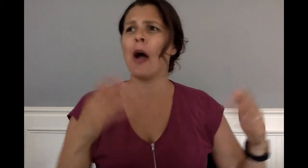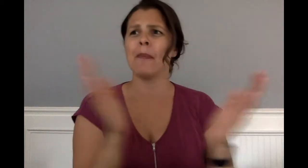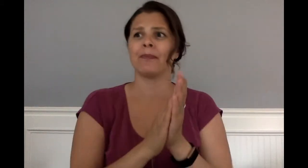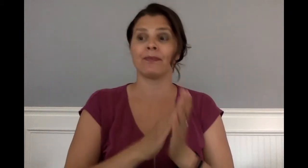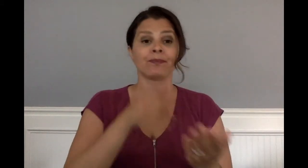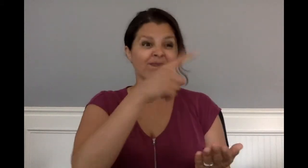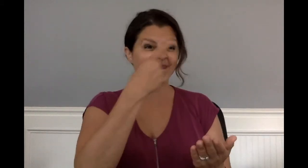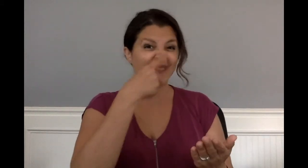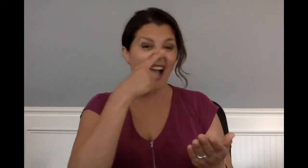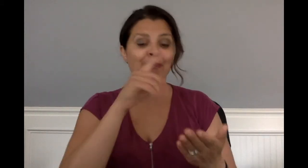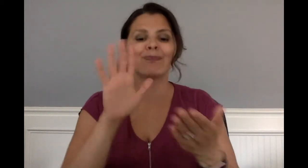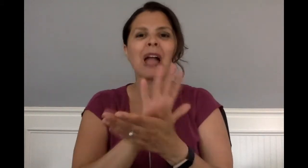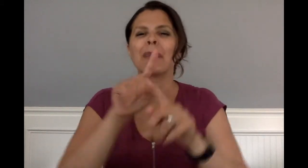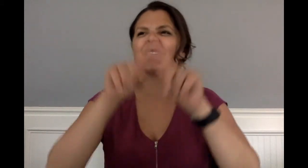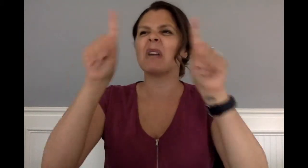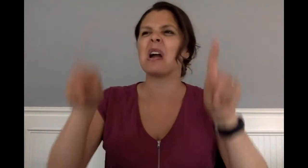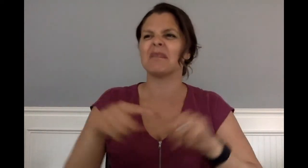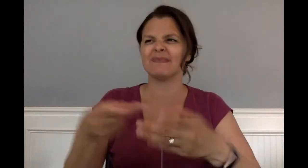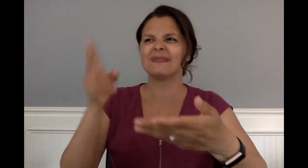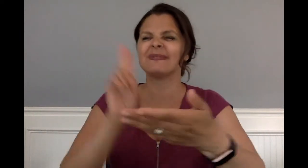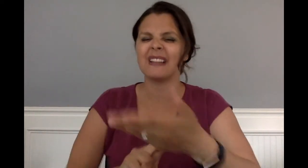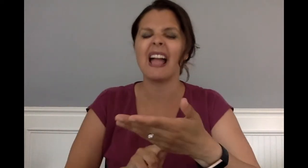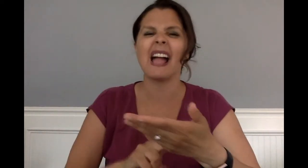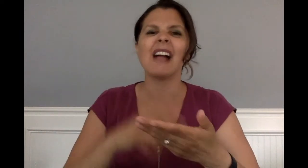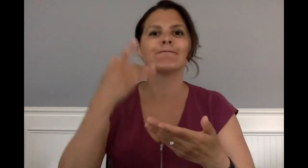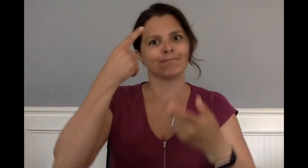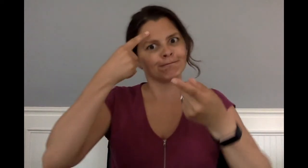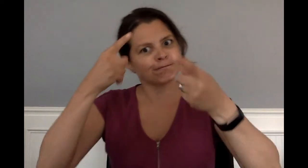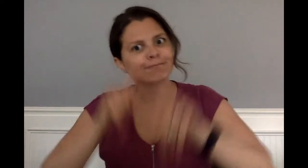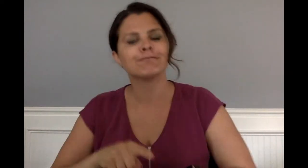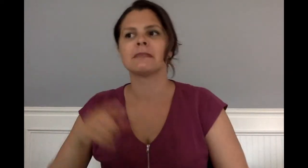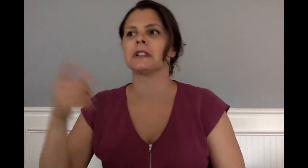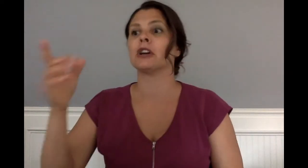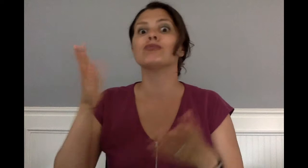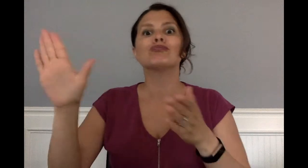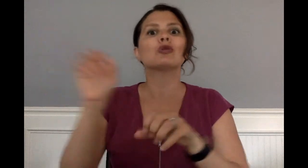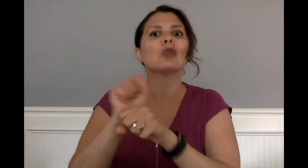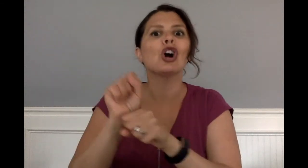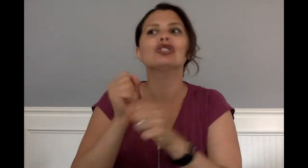“Do you mind signing this contract for services rendered? It says the usual stuff—